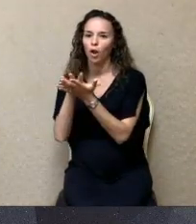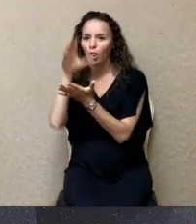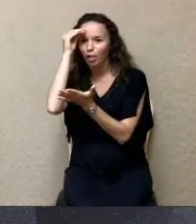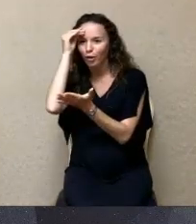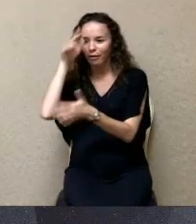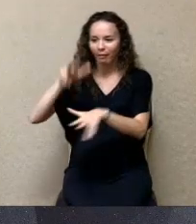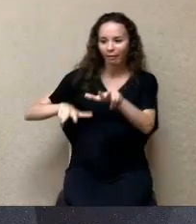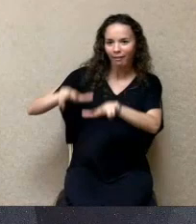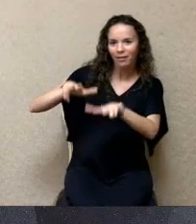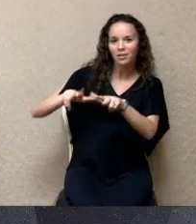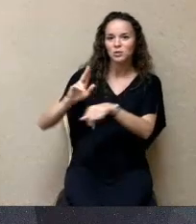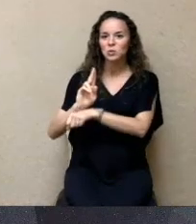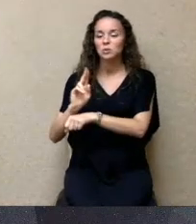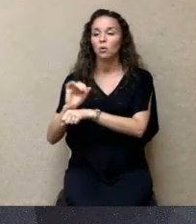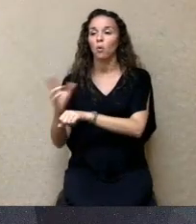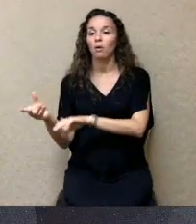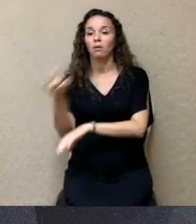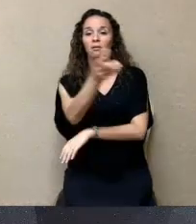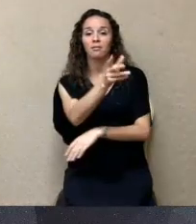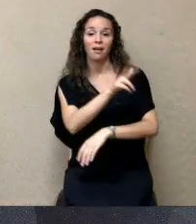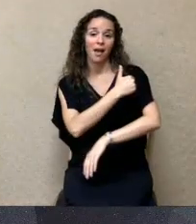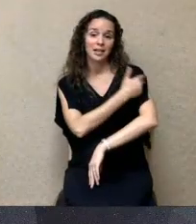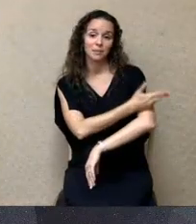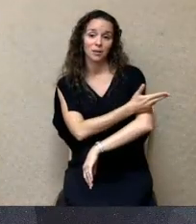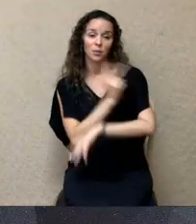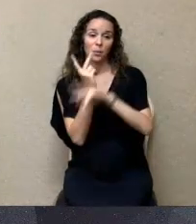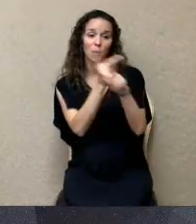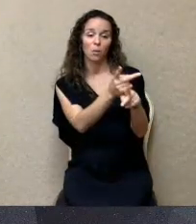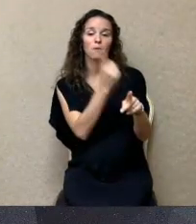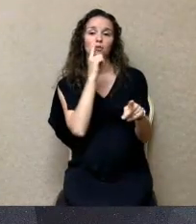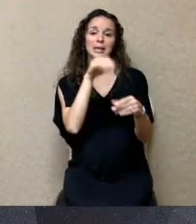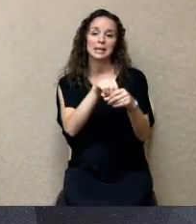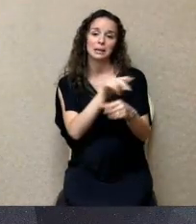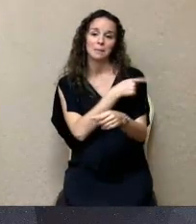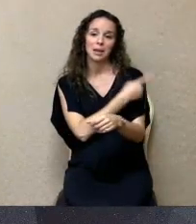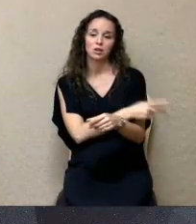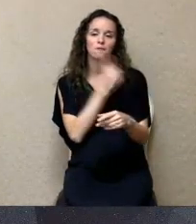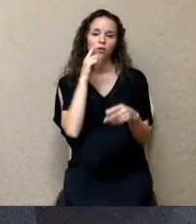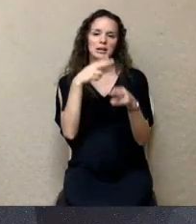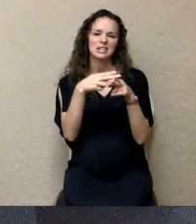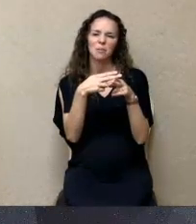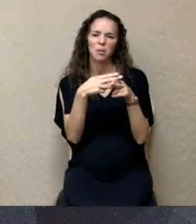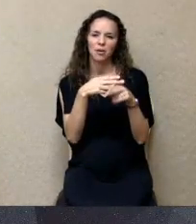systems, or over at the hospital we sometimes will loan them to in-patients who have a temporary need.